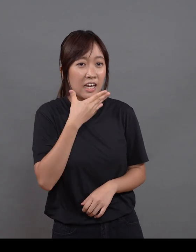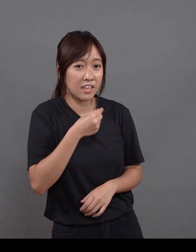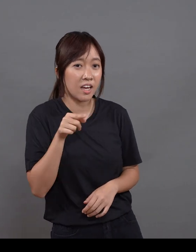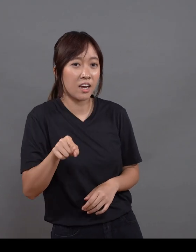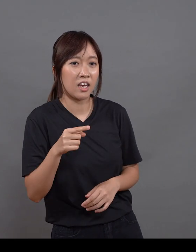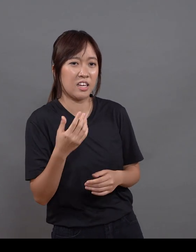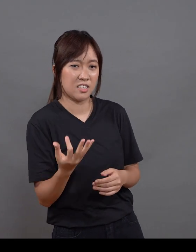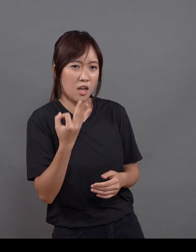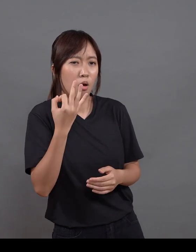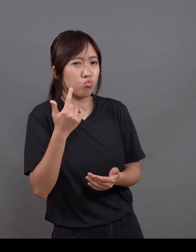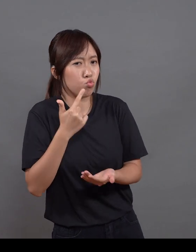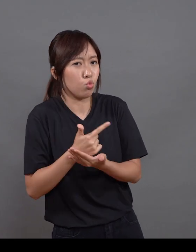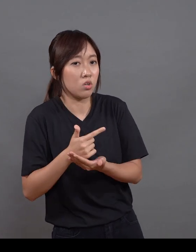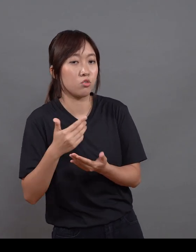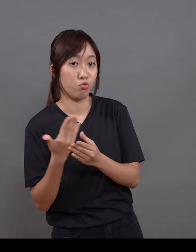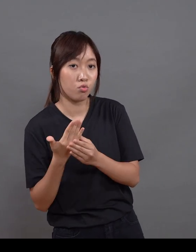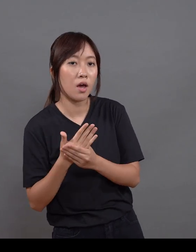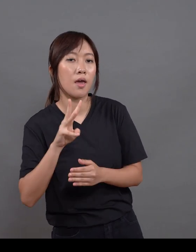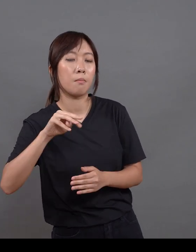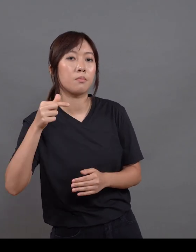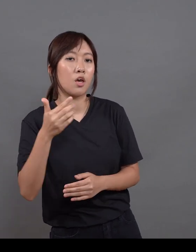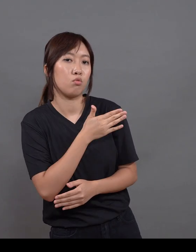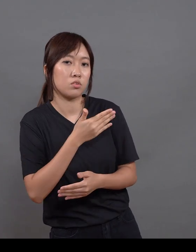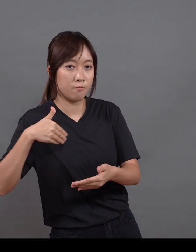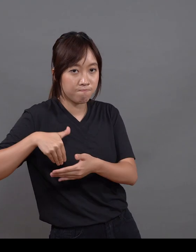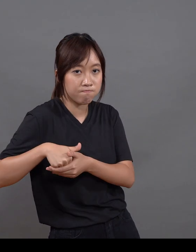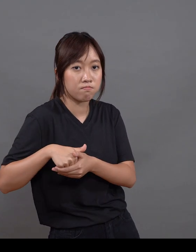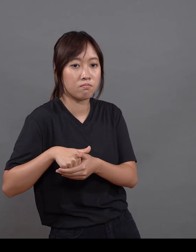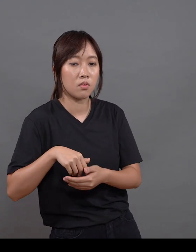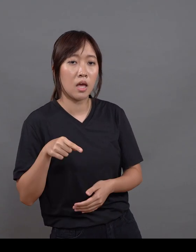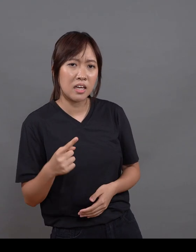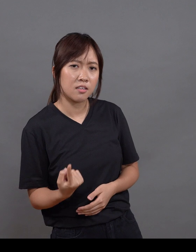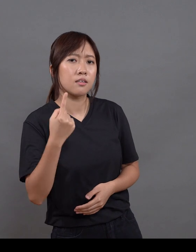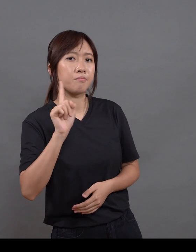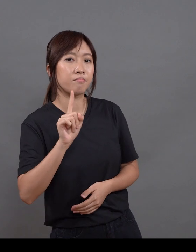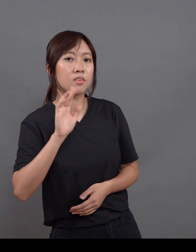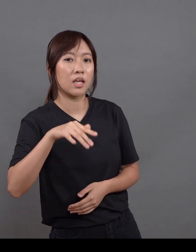In the M+ Collection Archives we’ve catalogued three crucial parts from the Ha Bik Chuen Archive